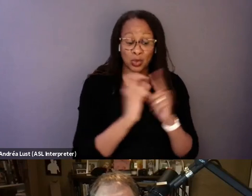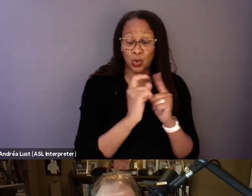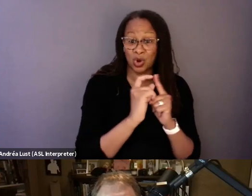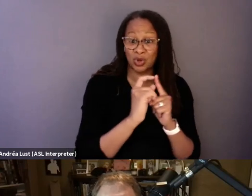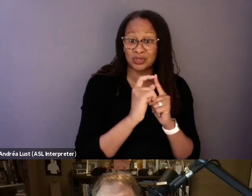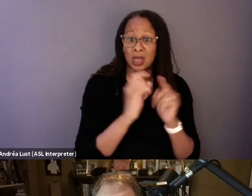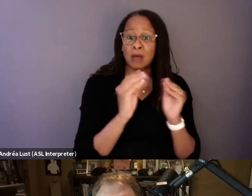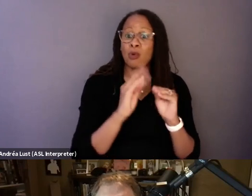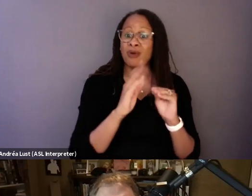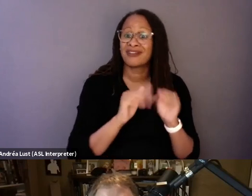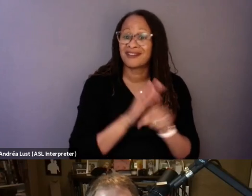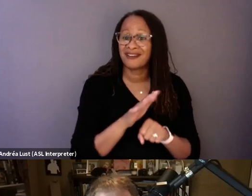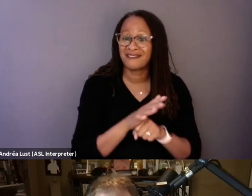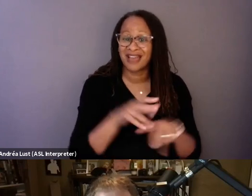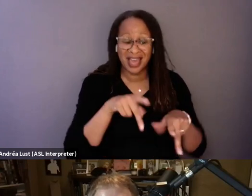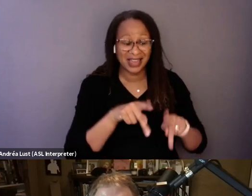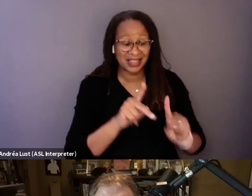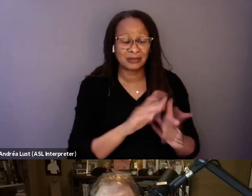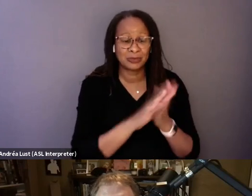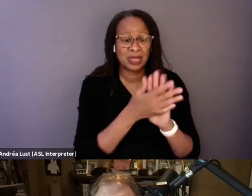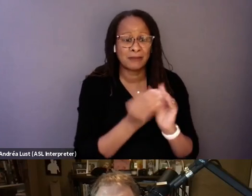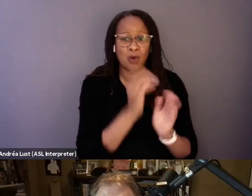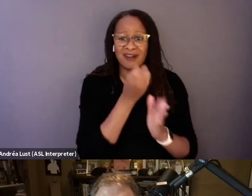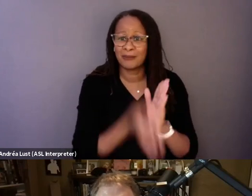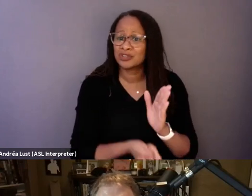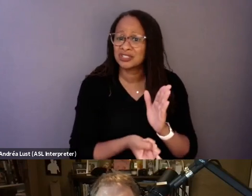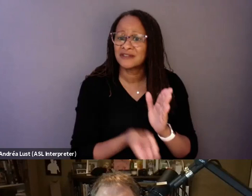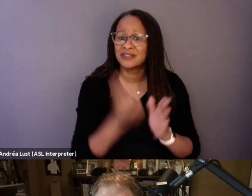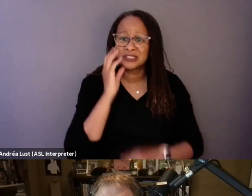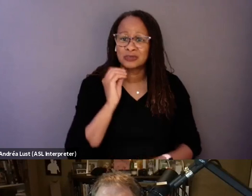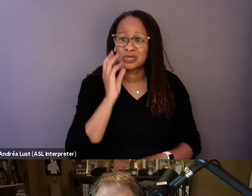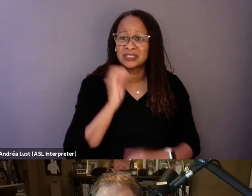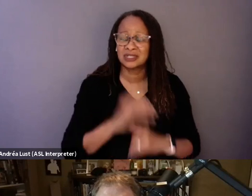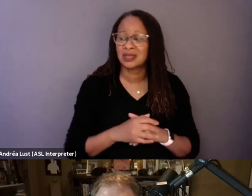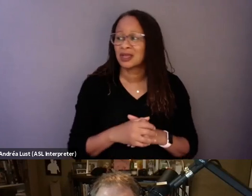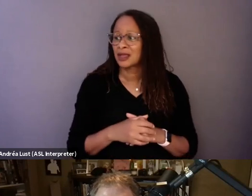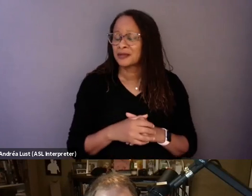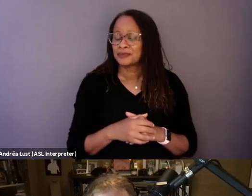and may allow it to be immersive and so as you know